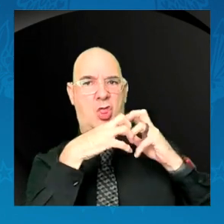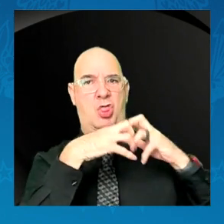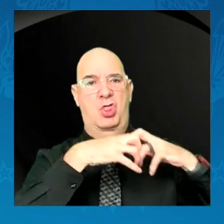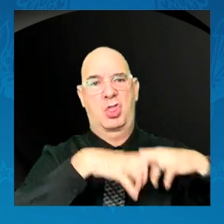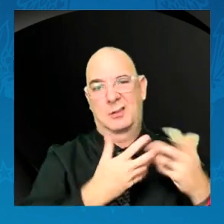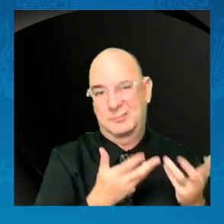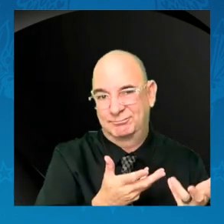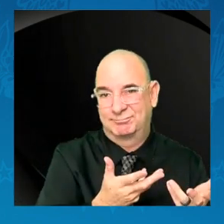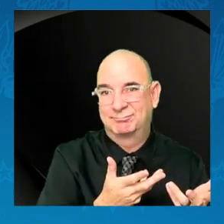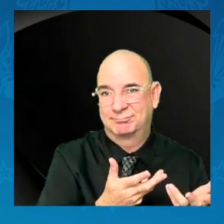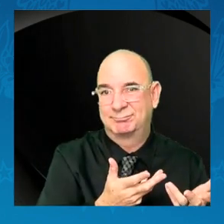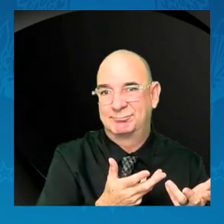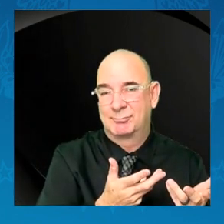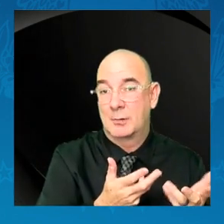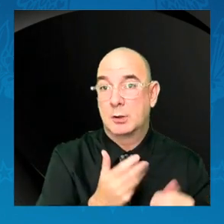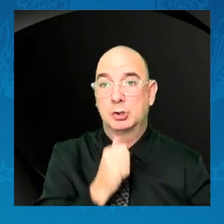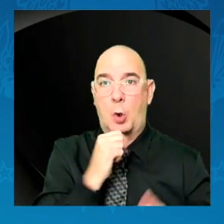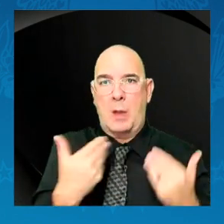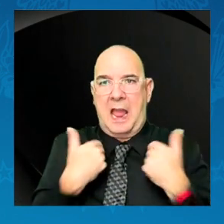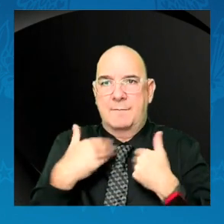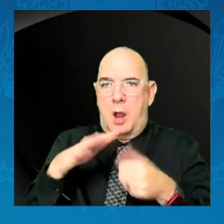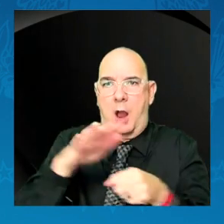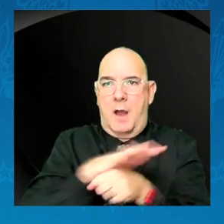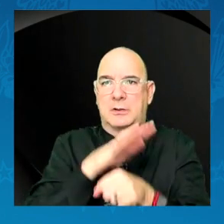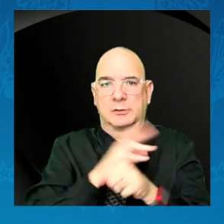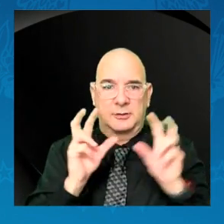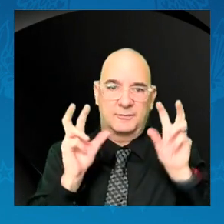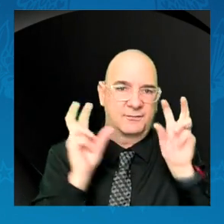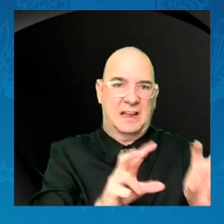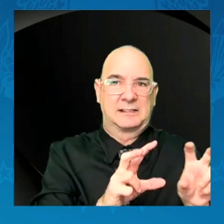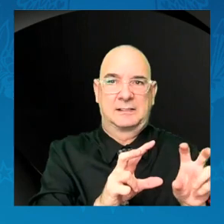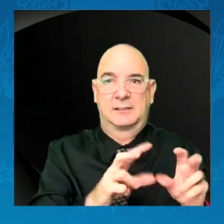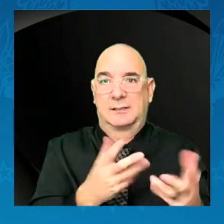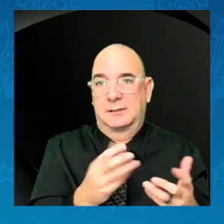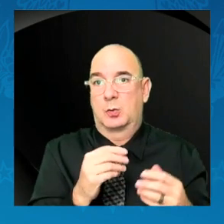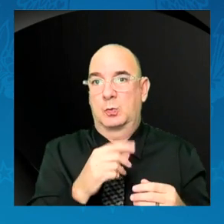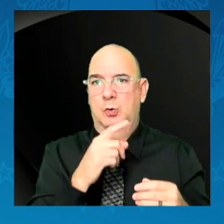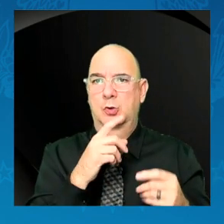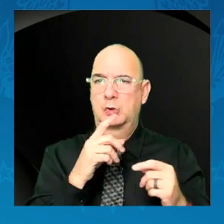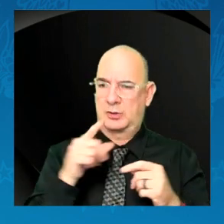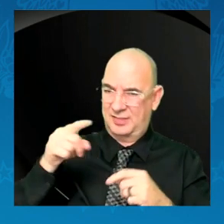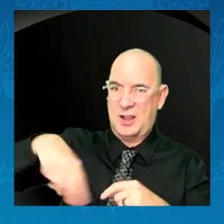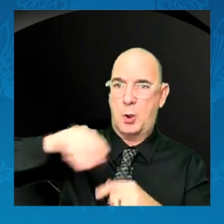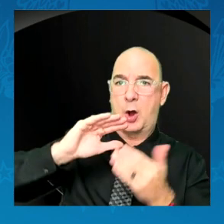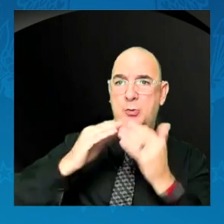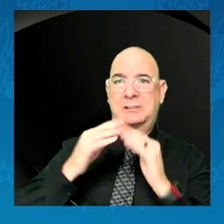And if these communities that need these answers, they need data driven, science based solutions,